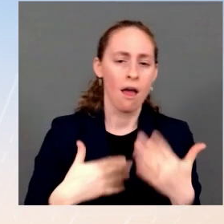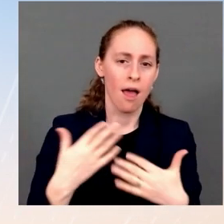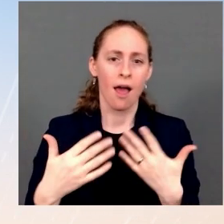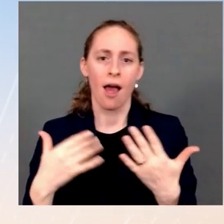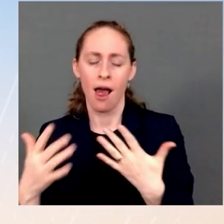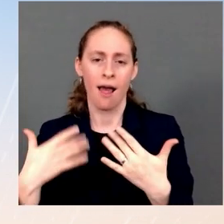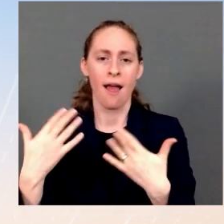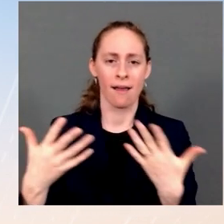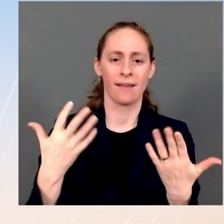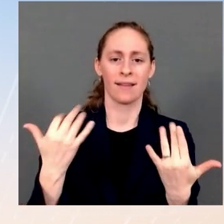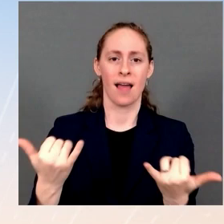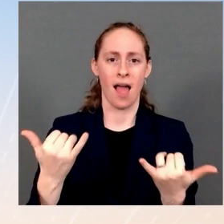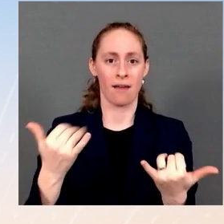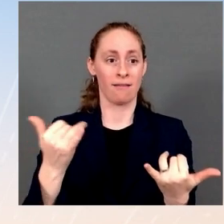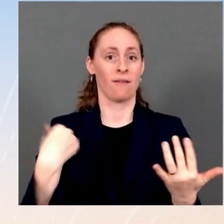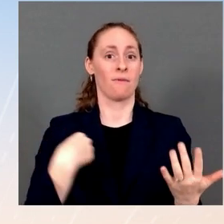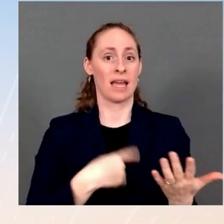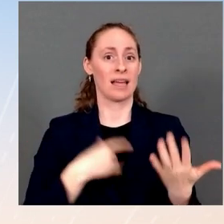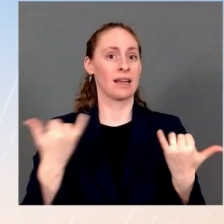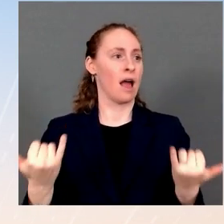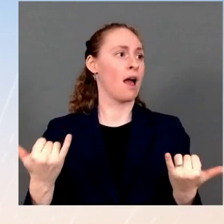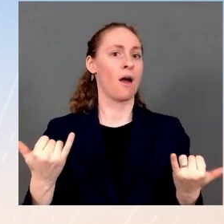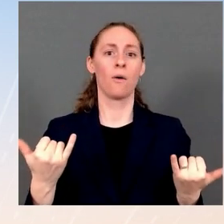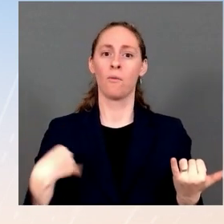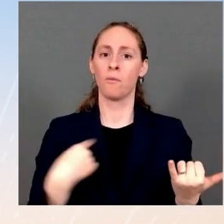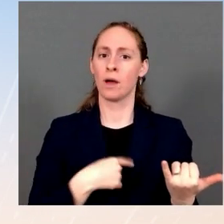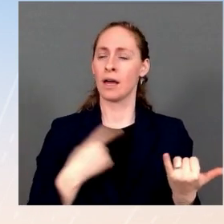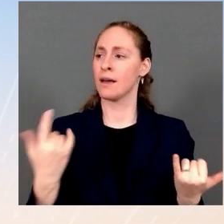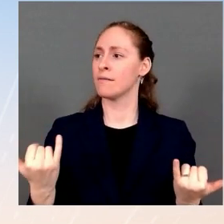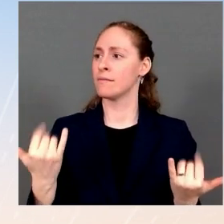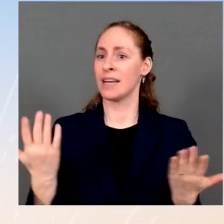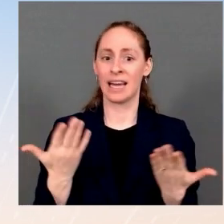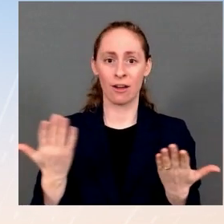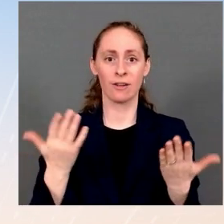That's why we're investing in the data and the community engagement to figure that out.